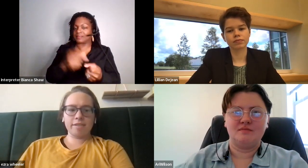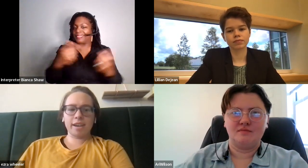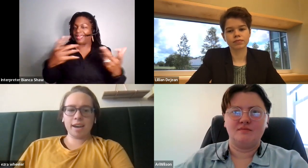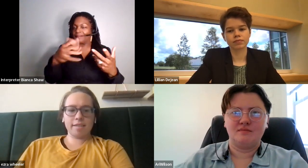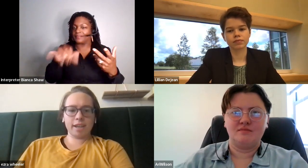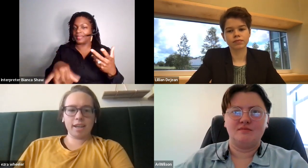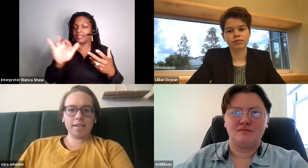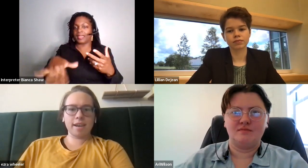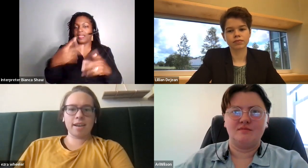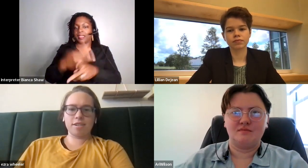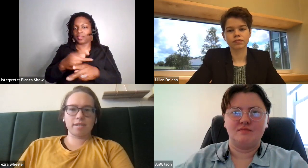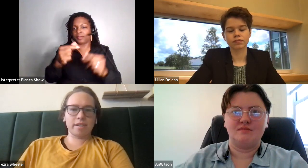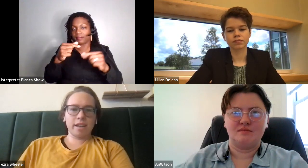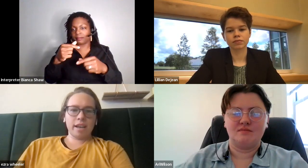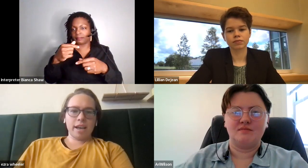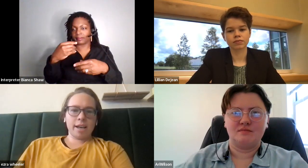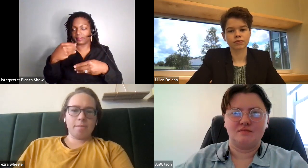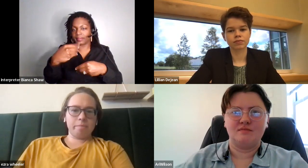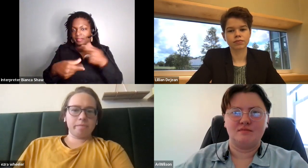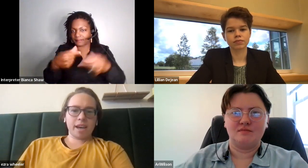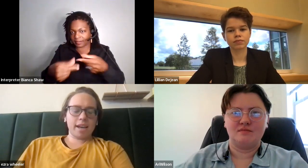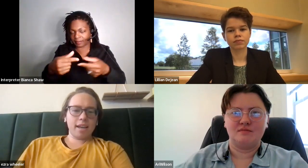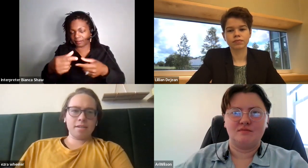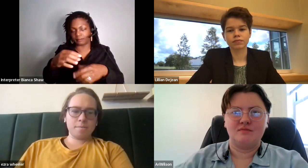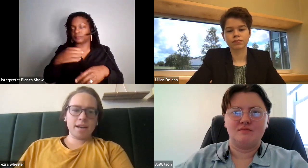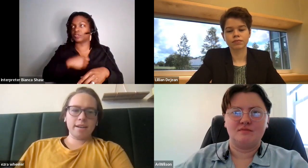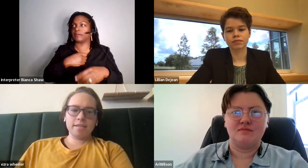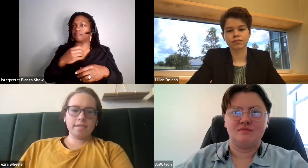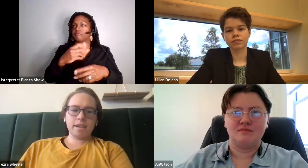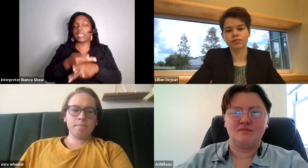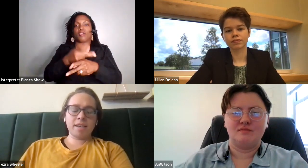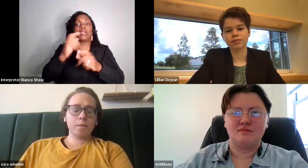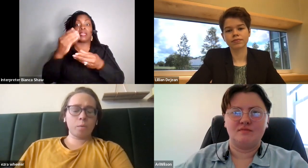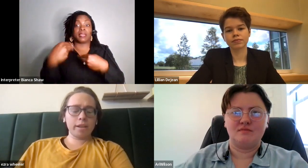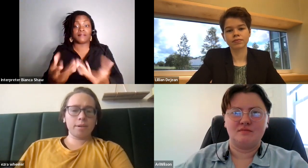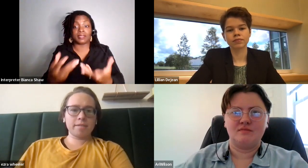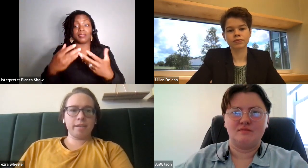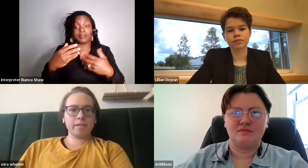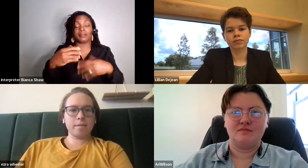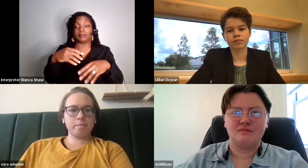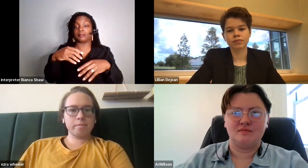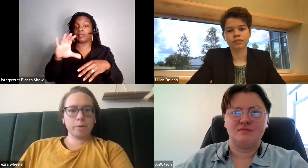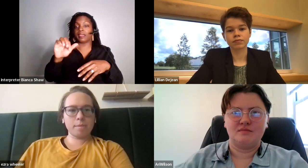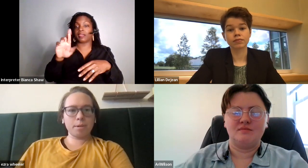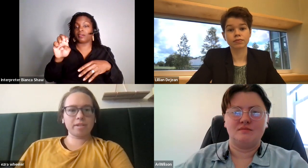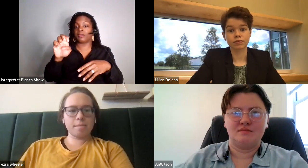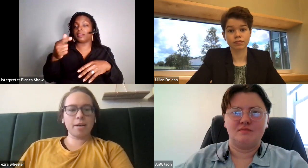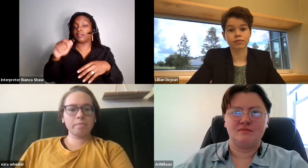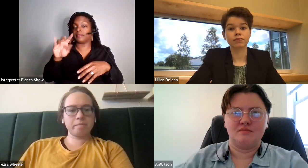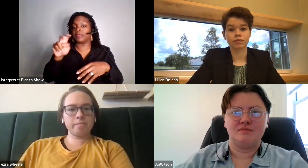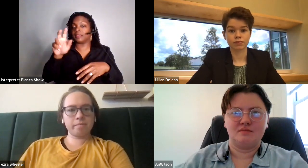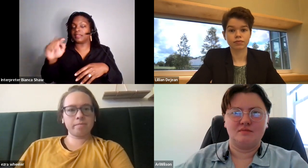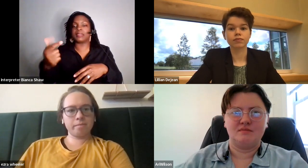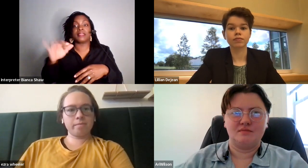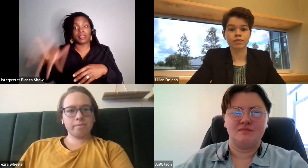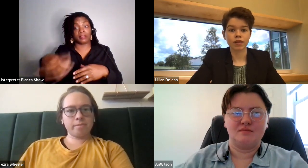But caregiving, caregiving needs, and just That interdependence makes it really risky for some clear people to come.